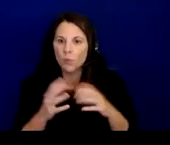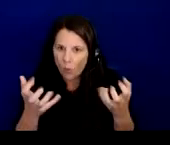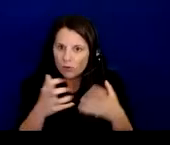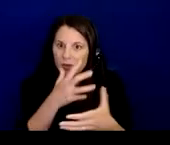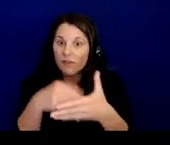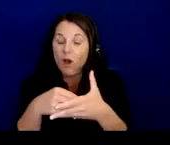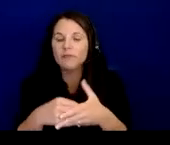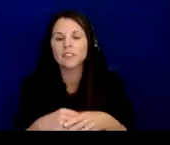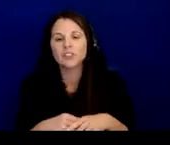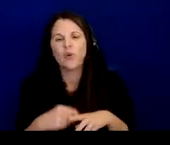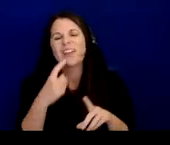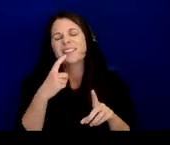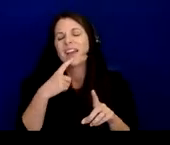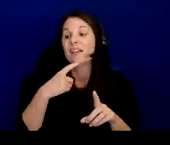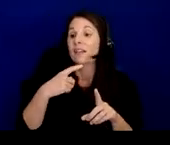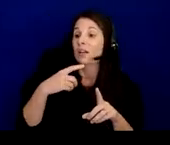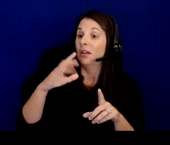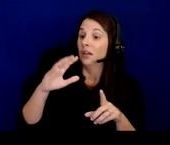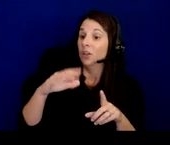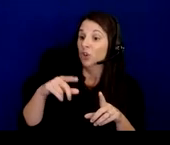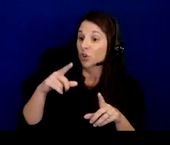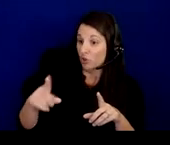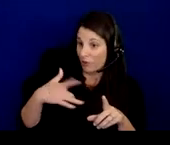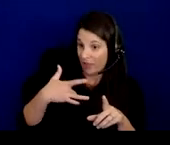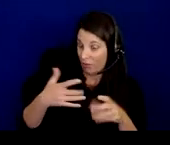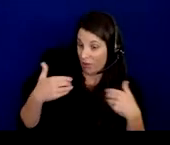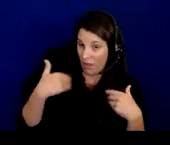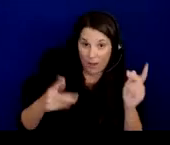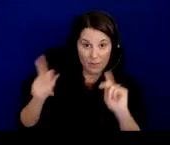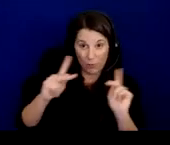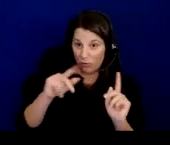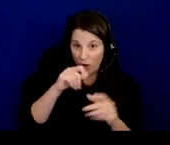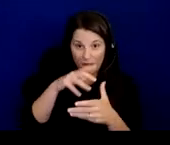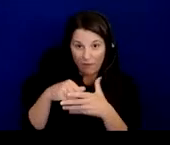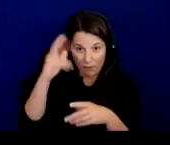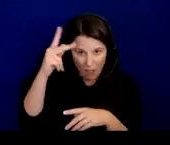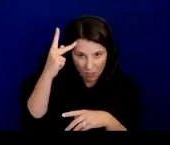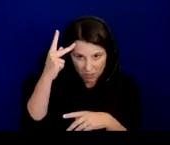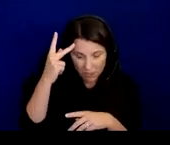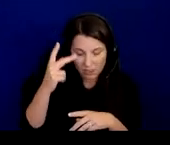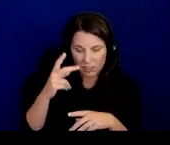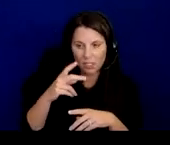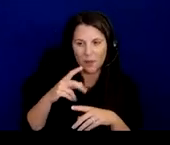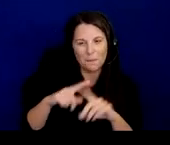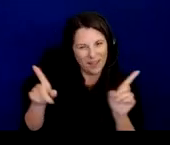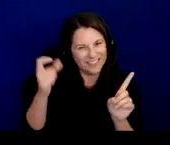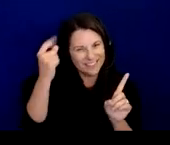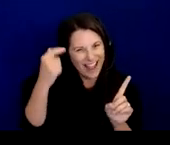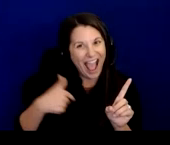Why do you why are you not interested knowing full well they are interested. They just do it in a different way. Why do you think they're not?